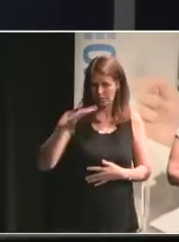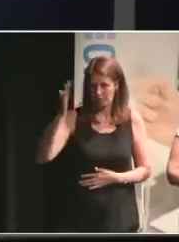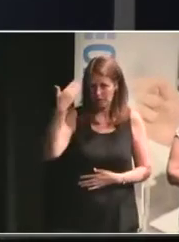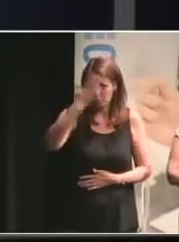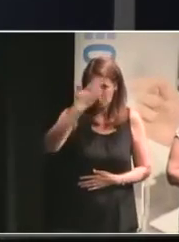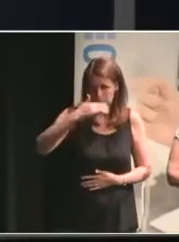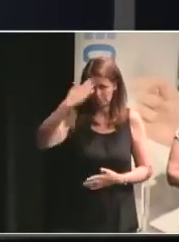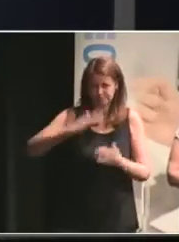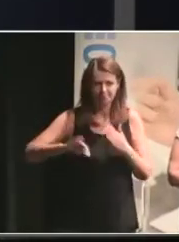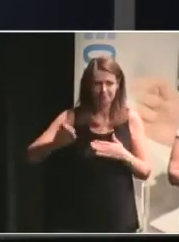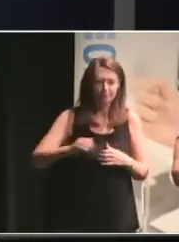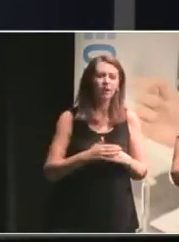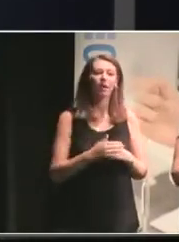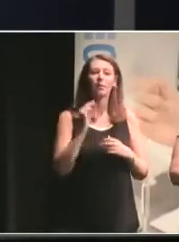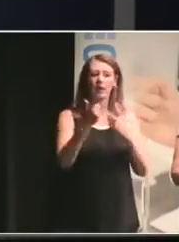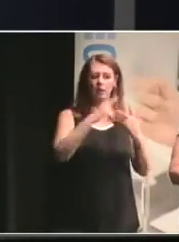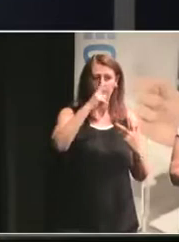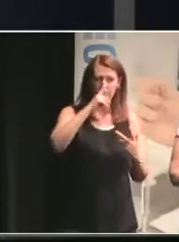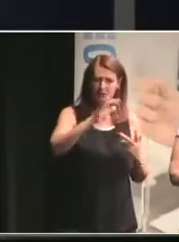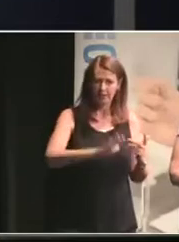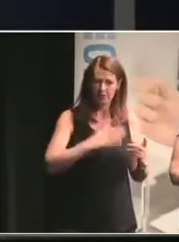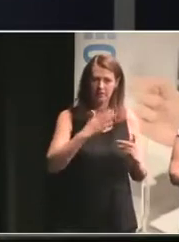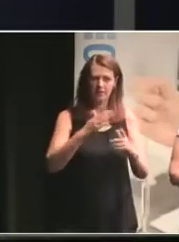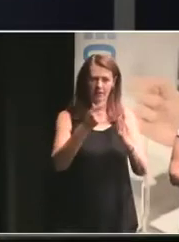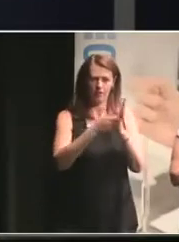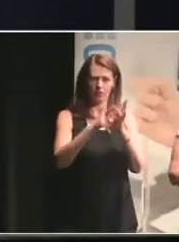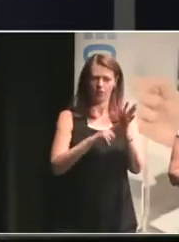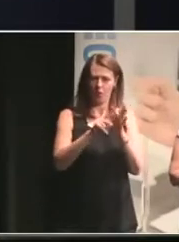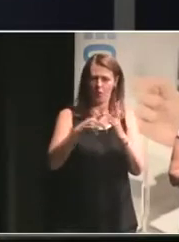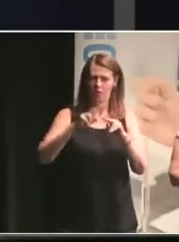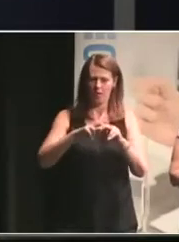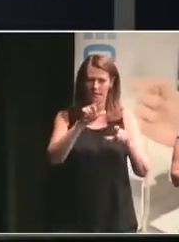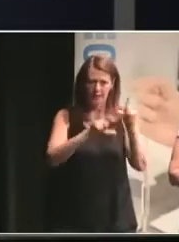for those of us who are interested in the role of chemistry in products and wastes and all the